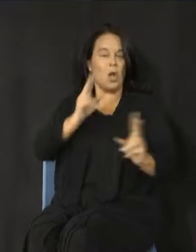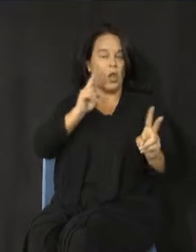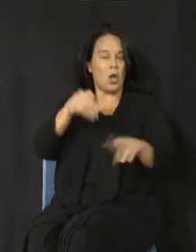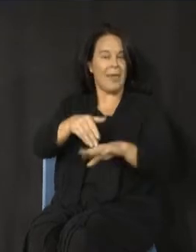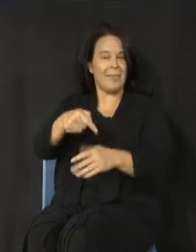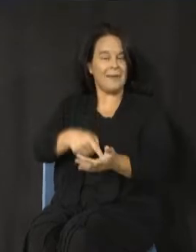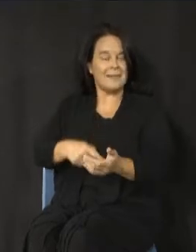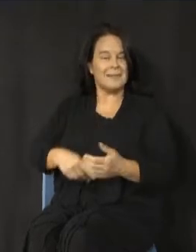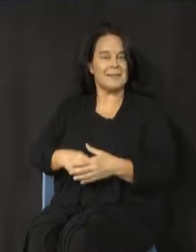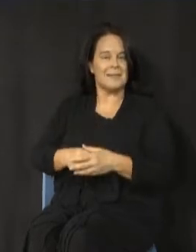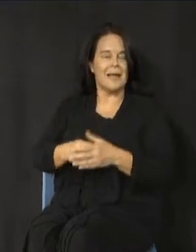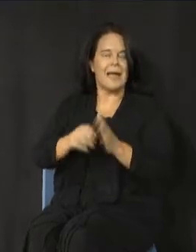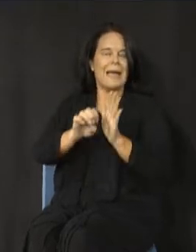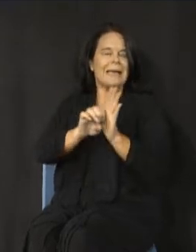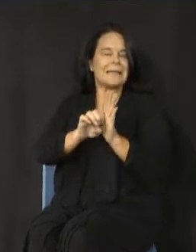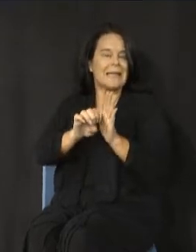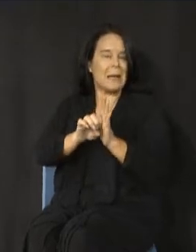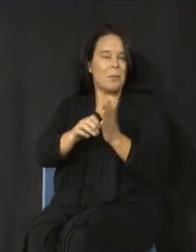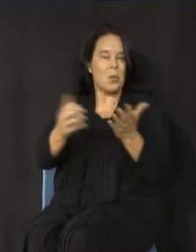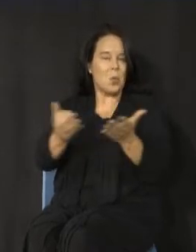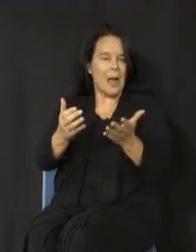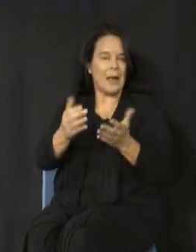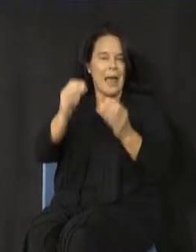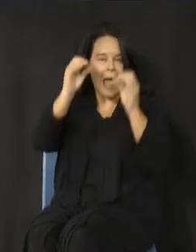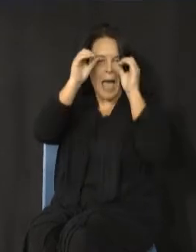An example of one of the labs is the Owl Pellet lab.